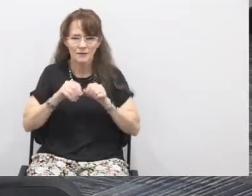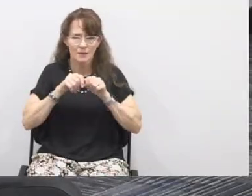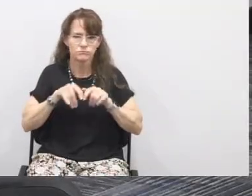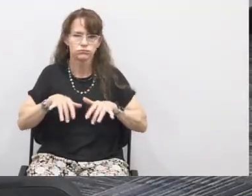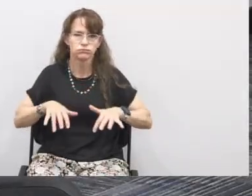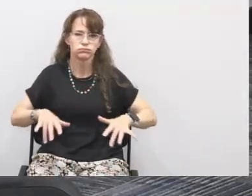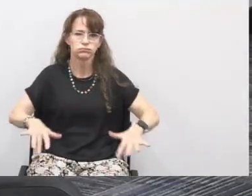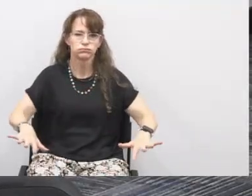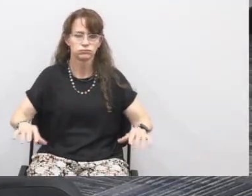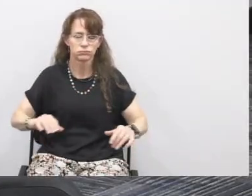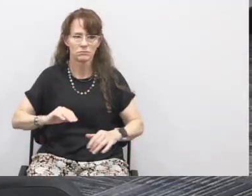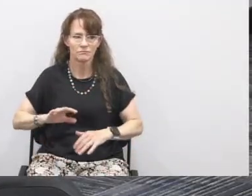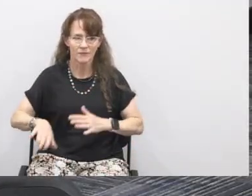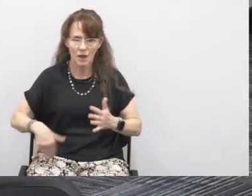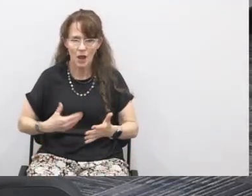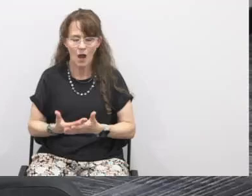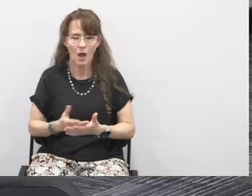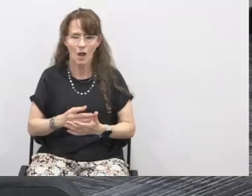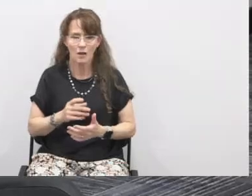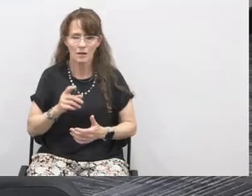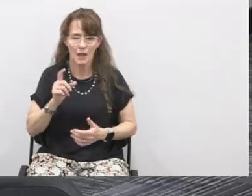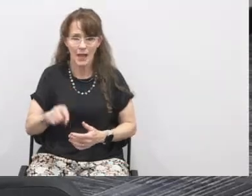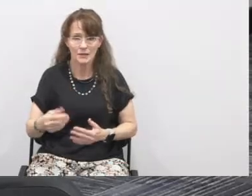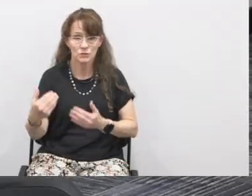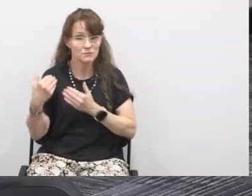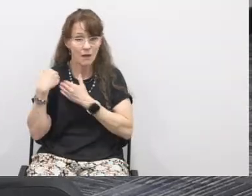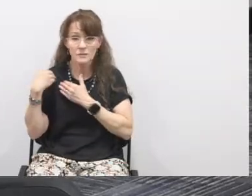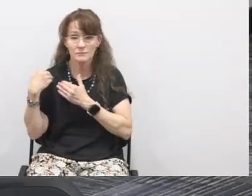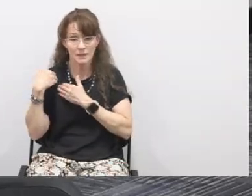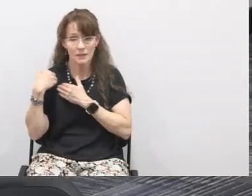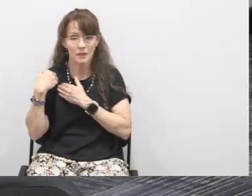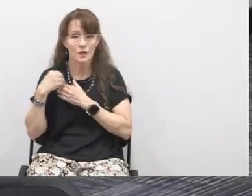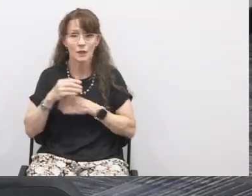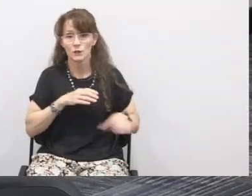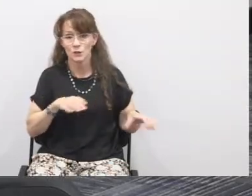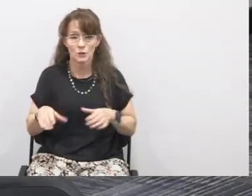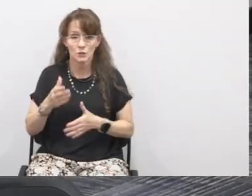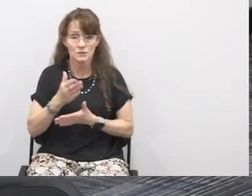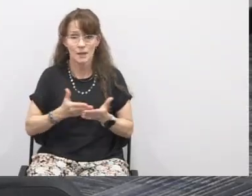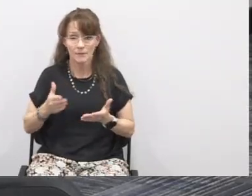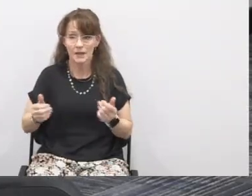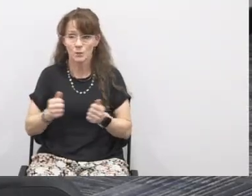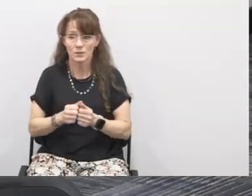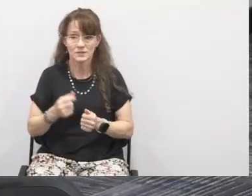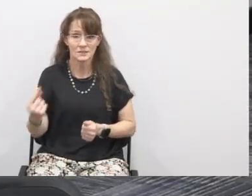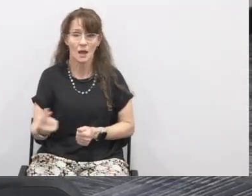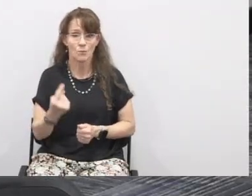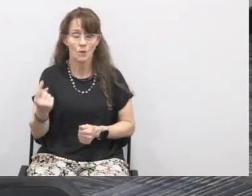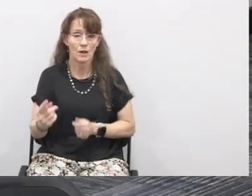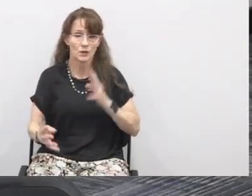where everybody was really held accountable to do something with somebody to not only really create that sense of belonging